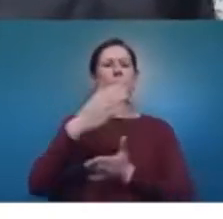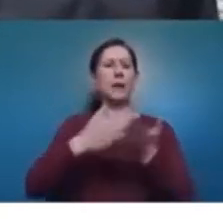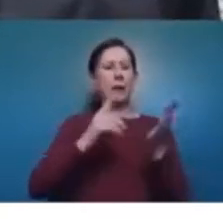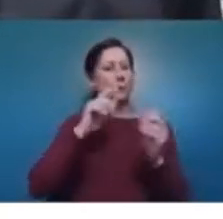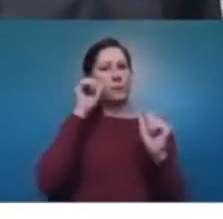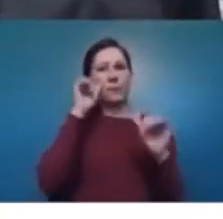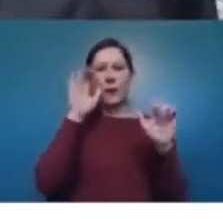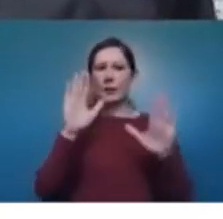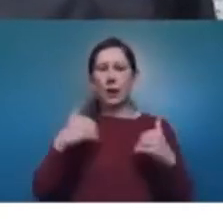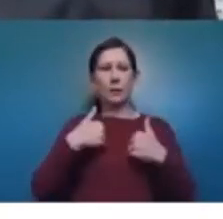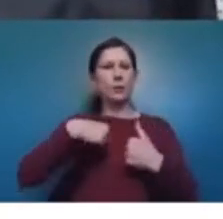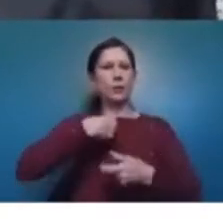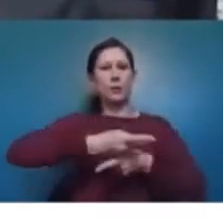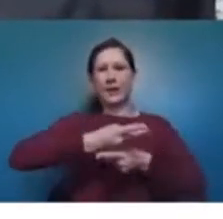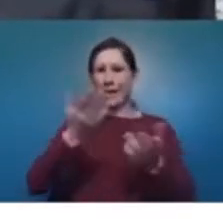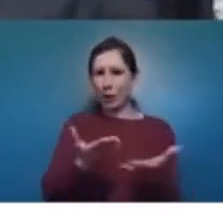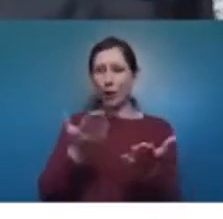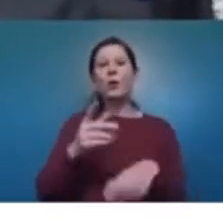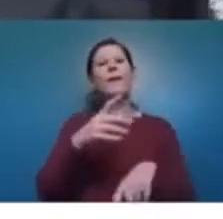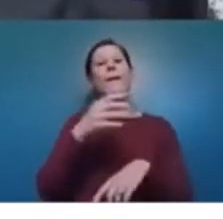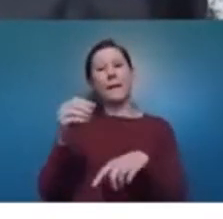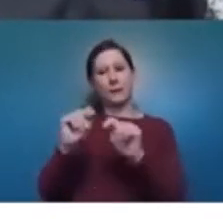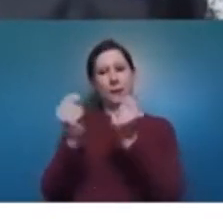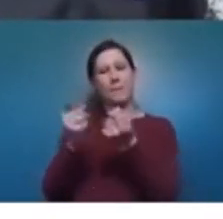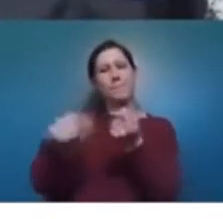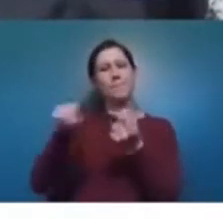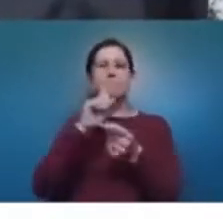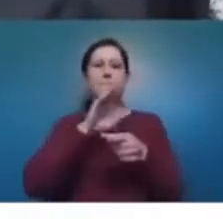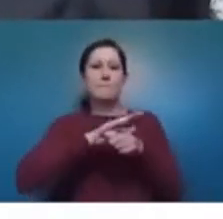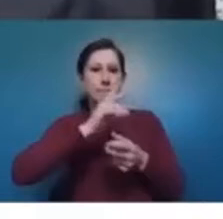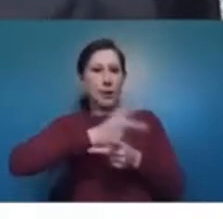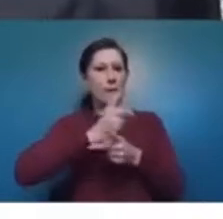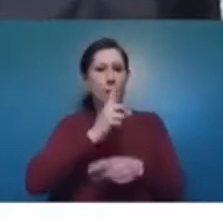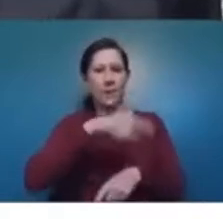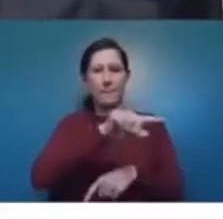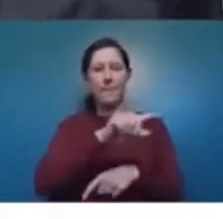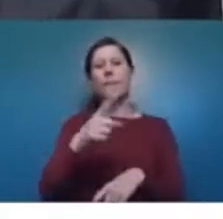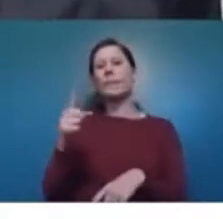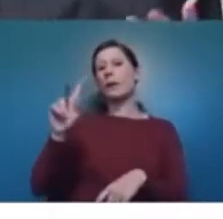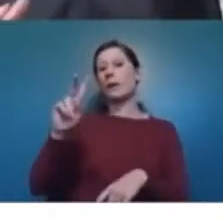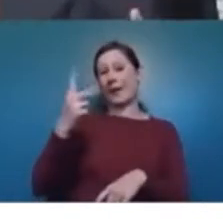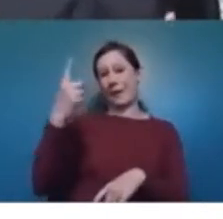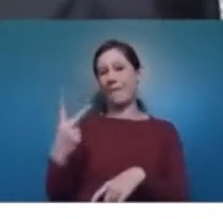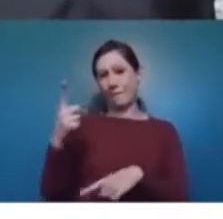animals we care for here and the dedicated team that cares for them. During the second half of the event, which ranges from